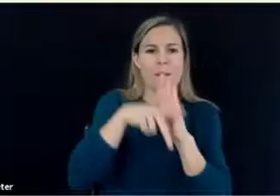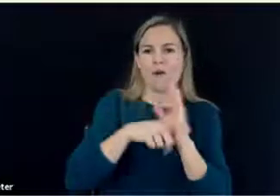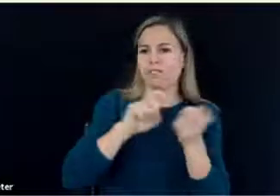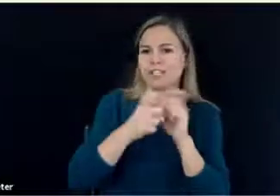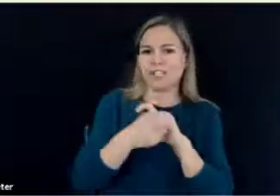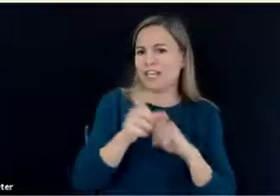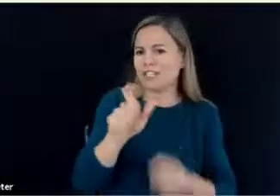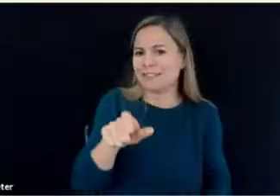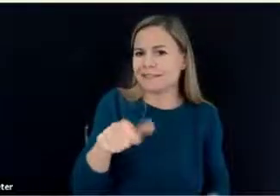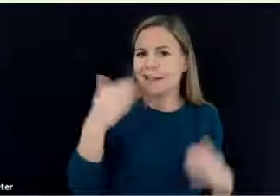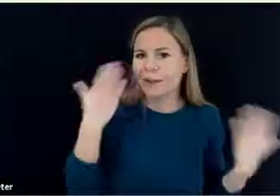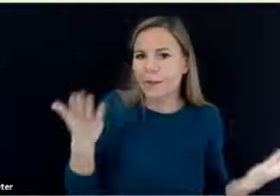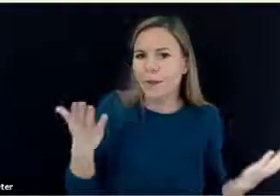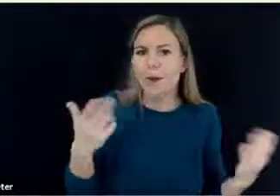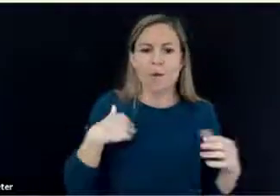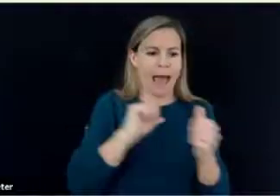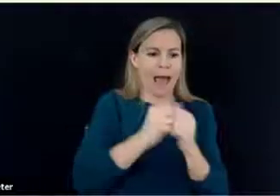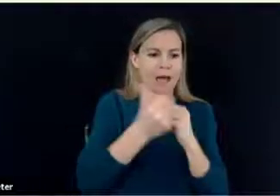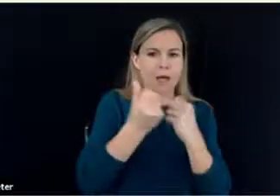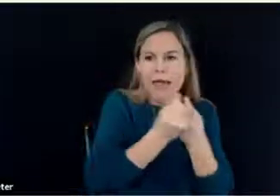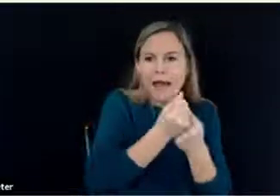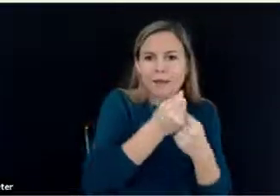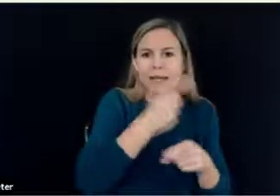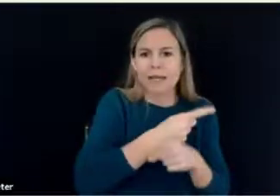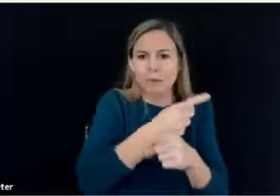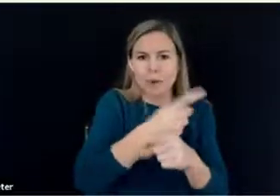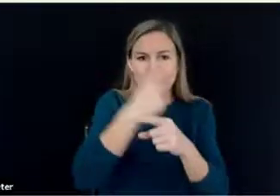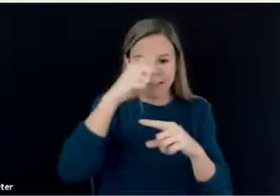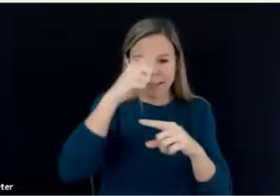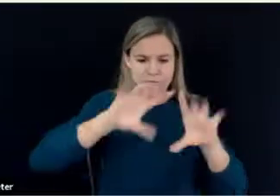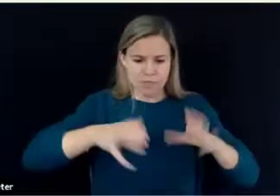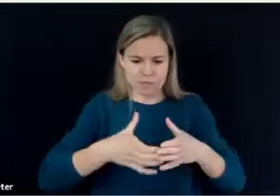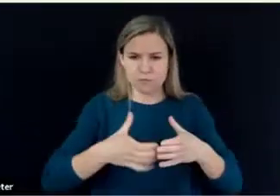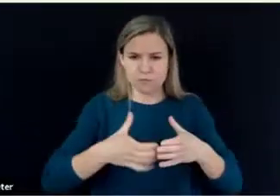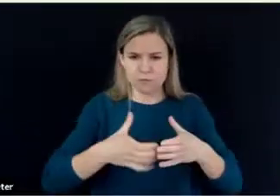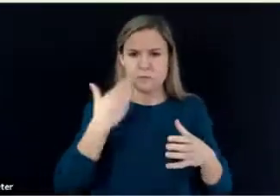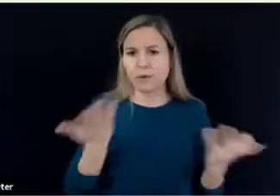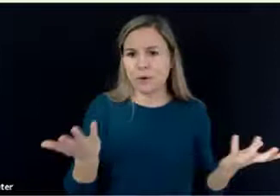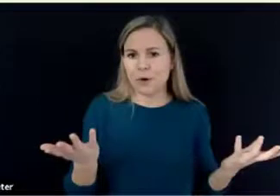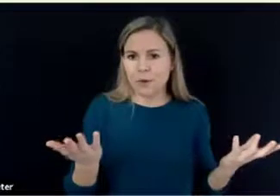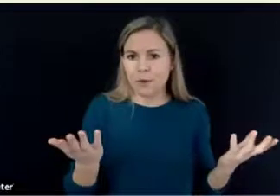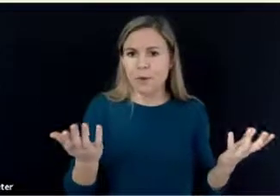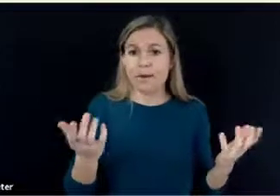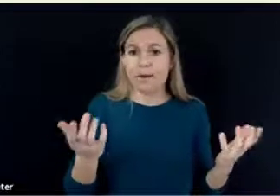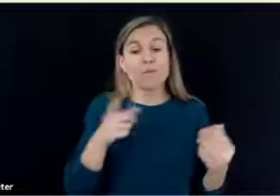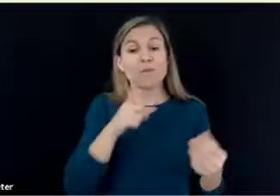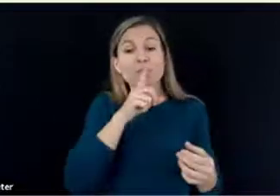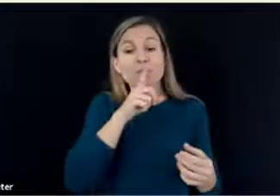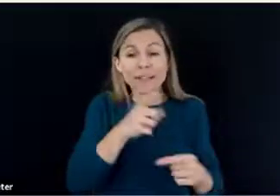and what to advocate for unless we realize that this is really impacting a large number of people,